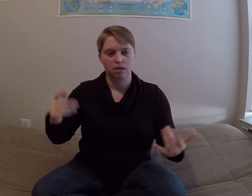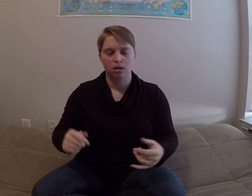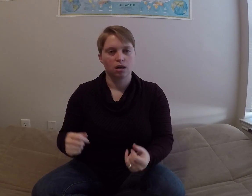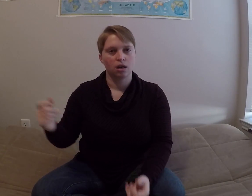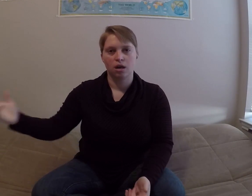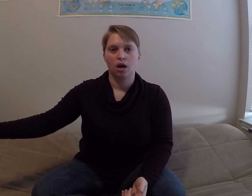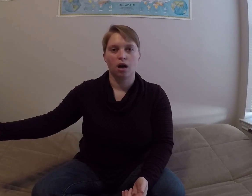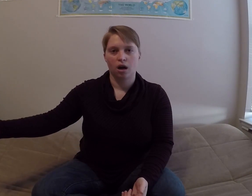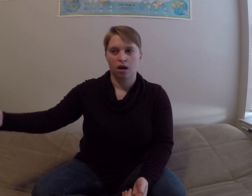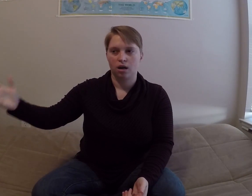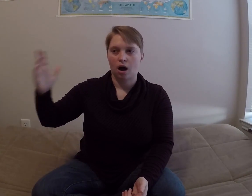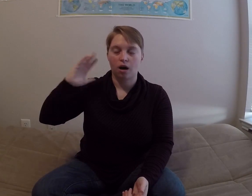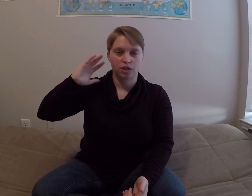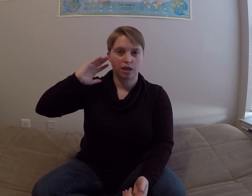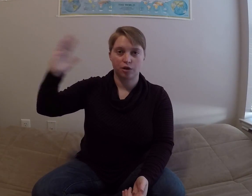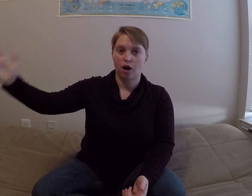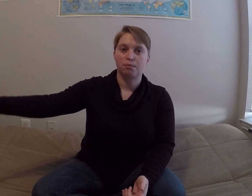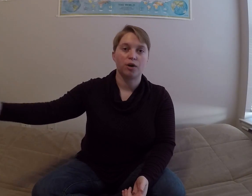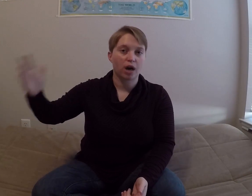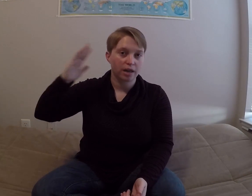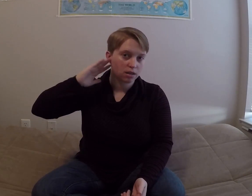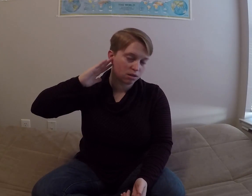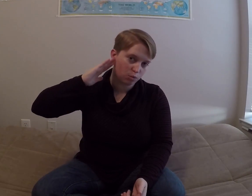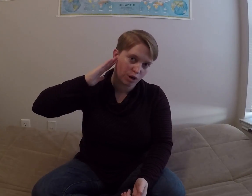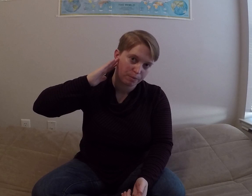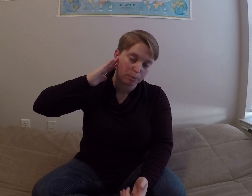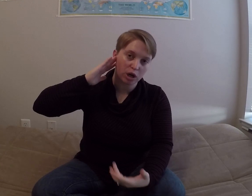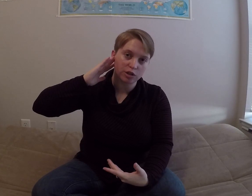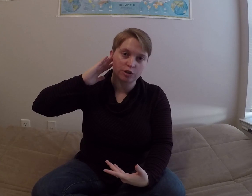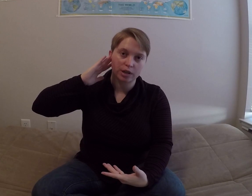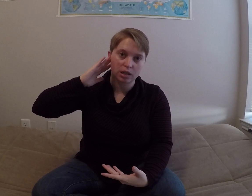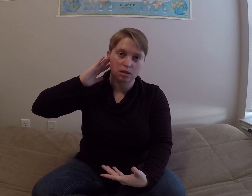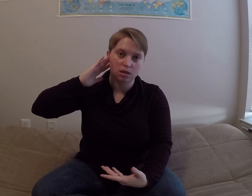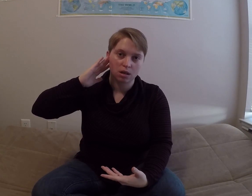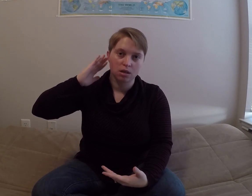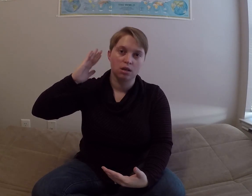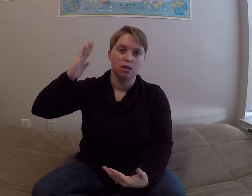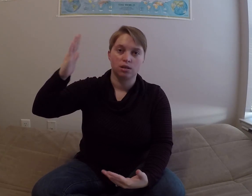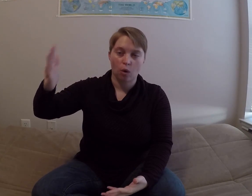Obviously they’re on my right where my processor is so